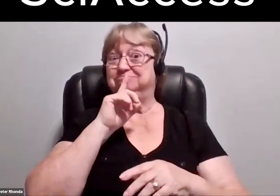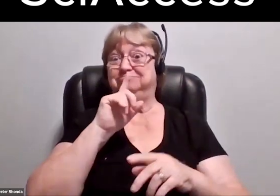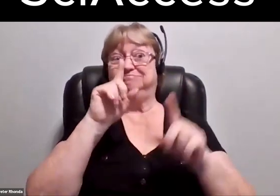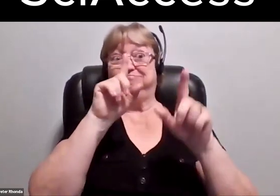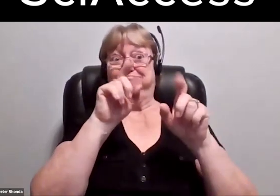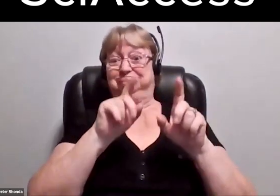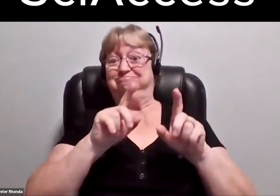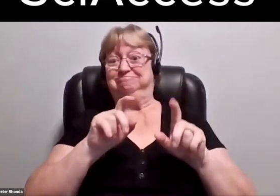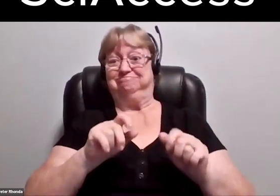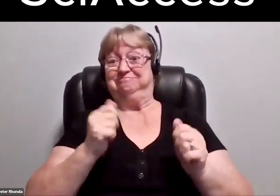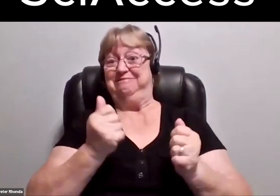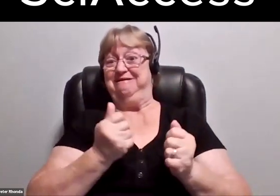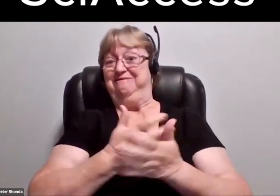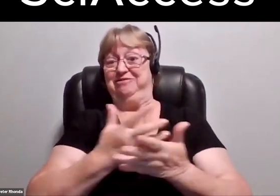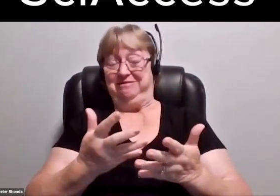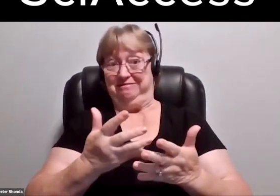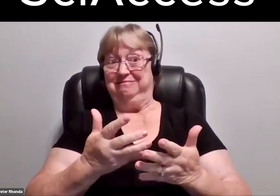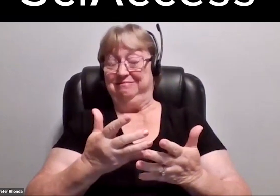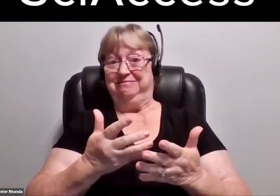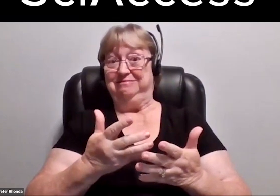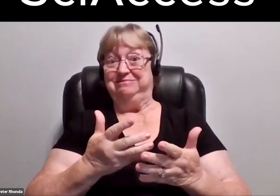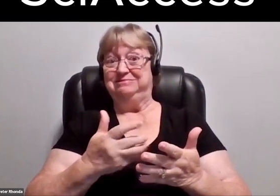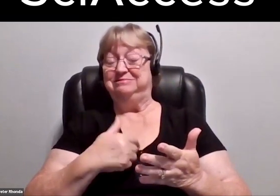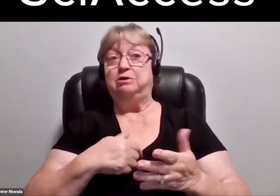We test everything with the educators themselves,